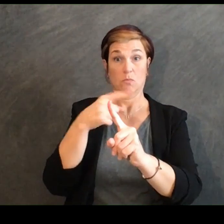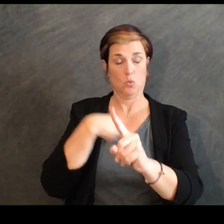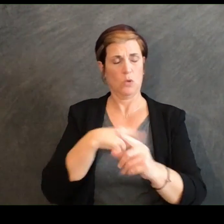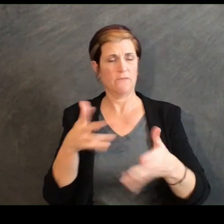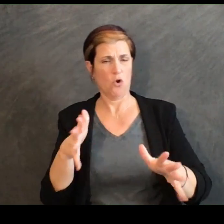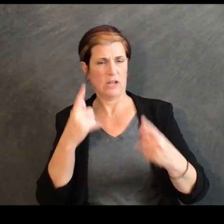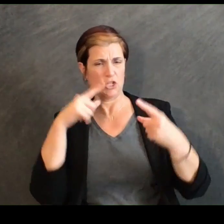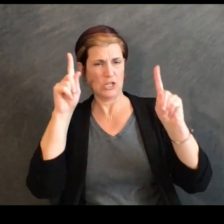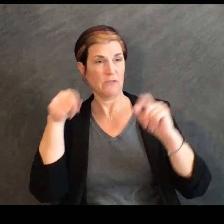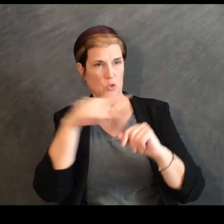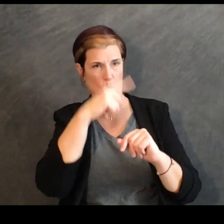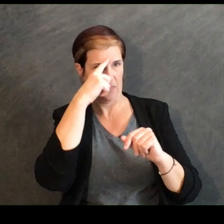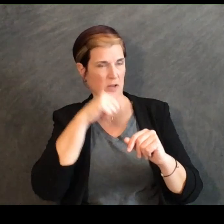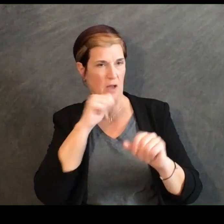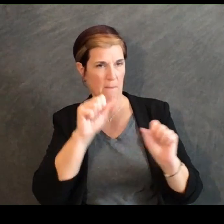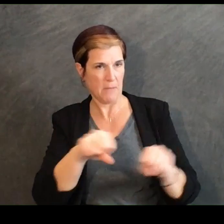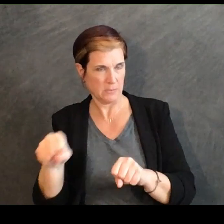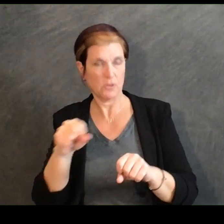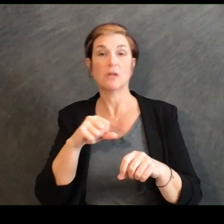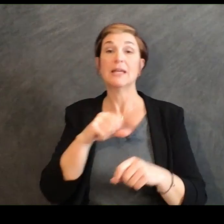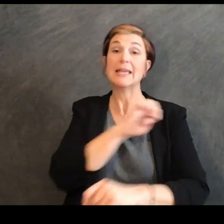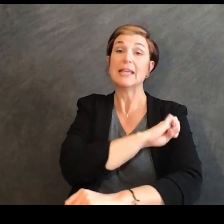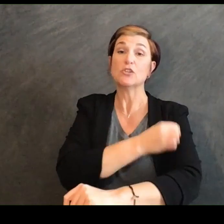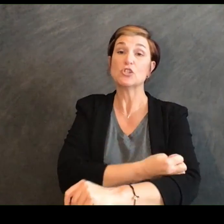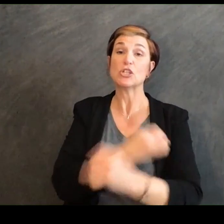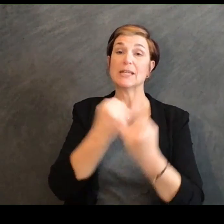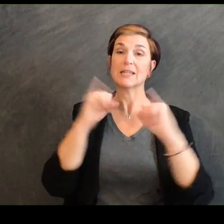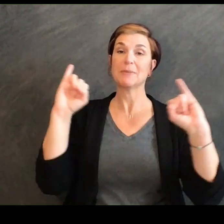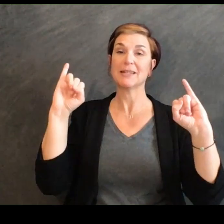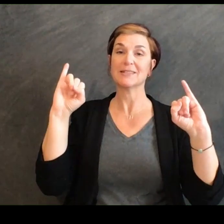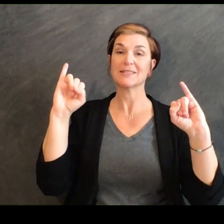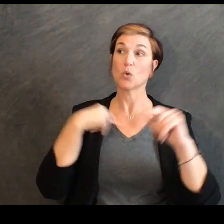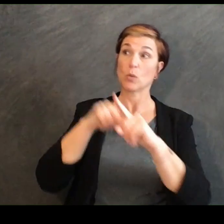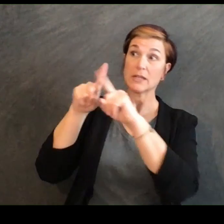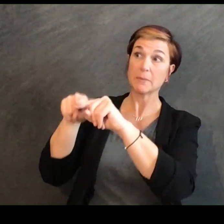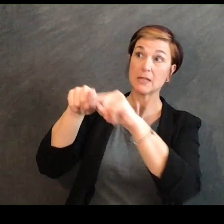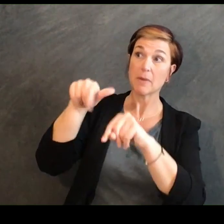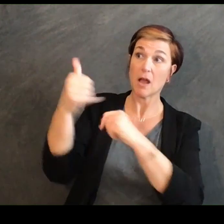possible of energy independence it puts us in a position that's very strong and